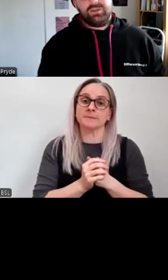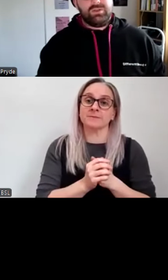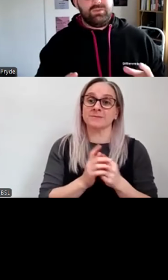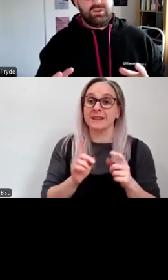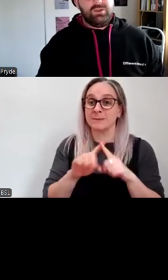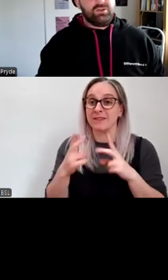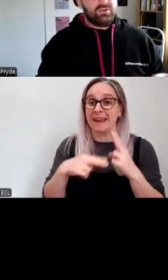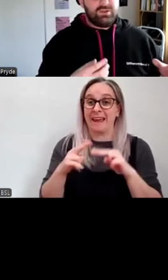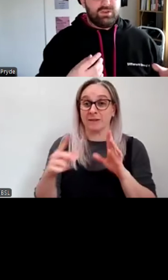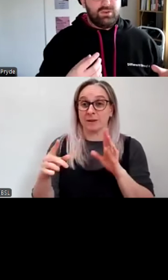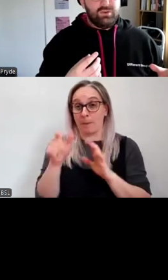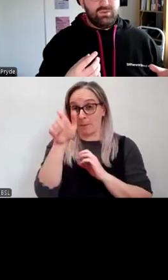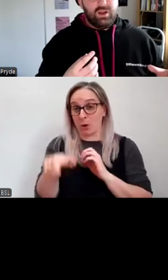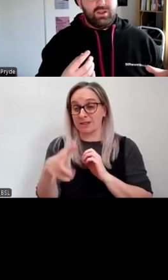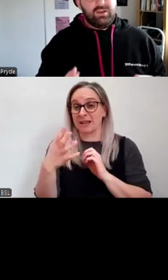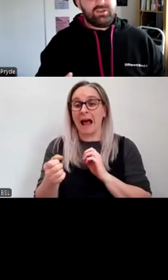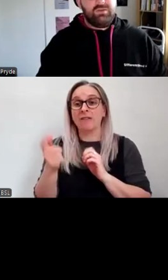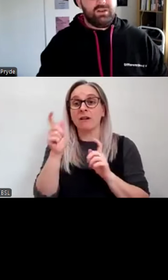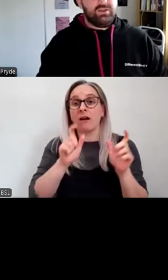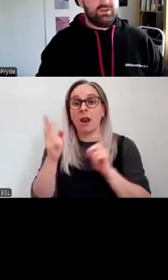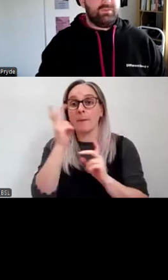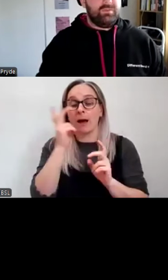Also users who rely on screen readers,